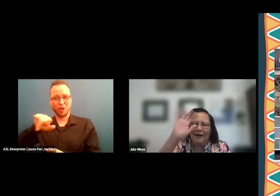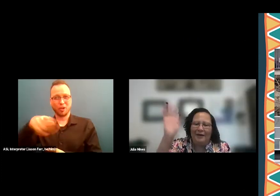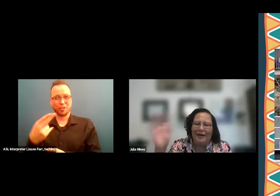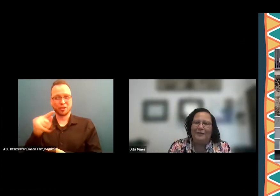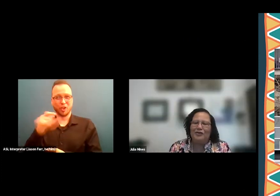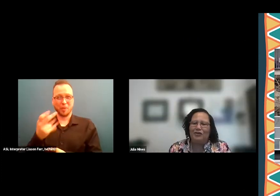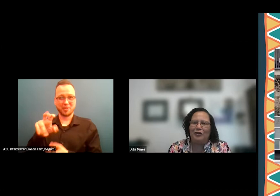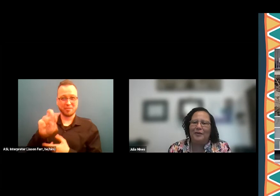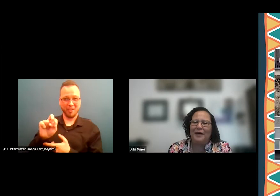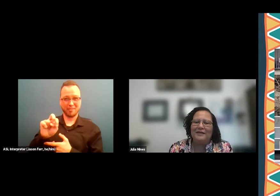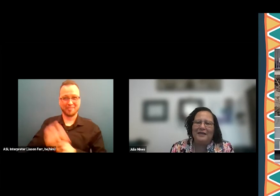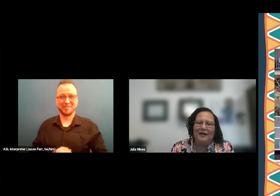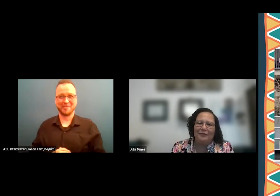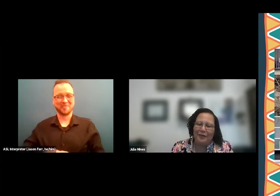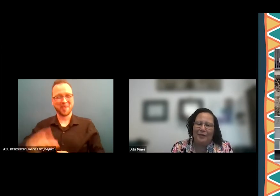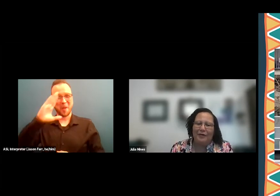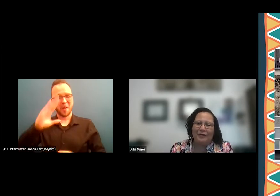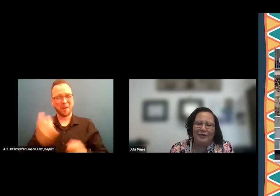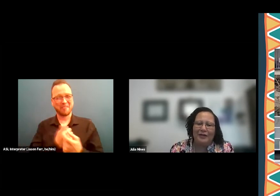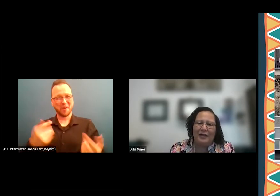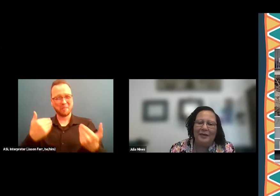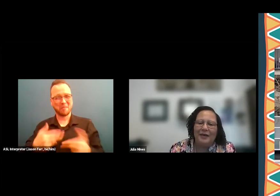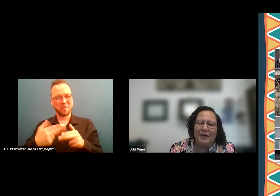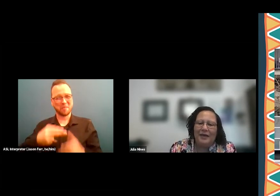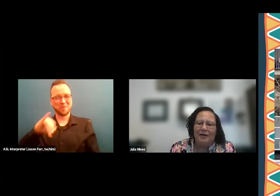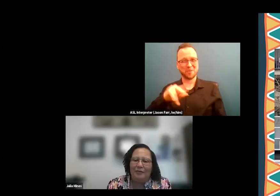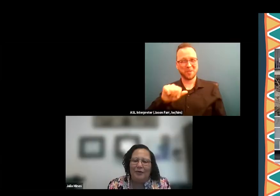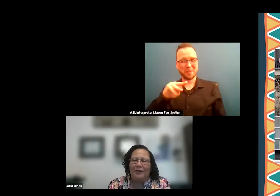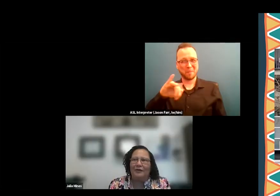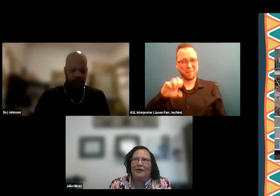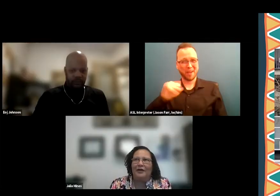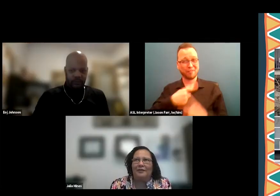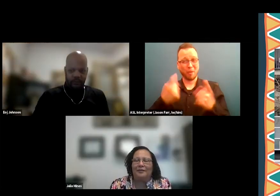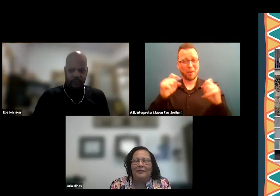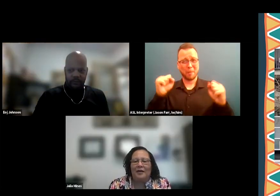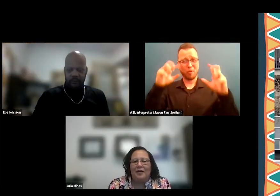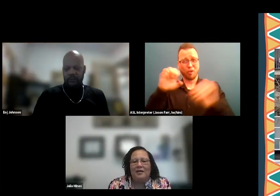Hi, my name is Julia Mines and I'm from the Miracles Club here in Portland, Oregon.